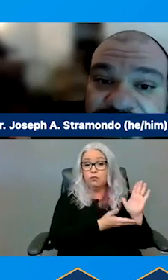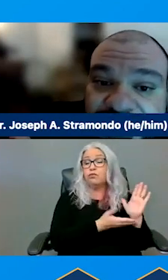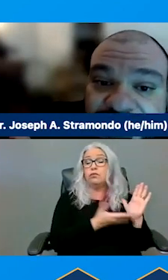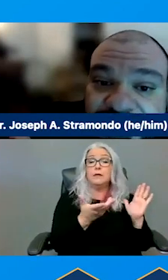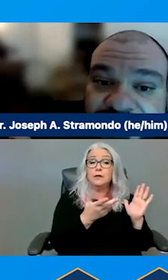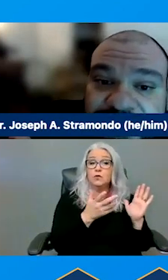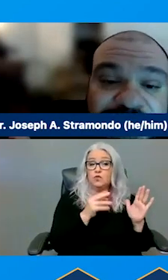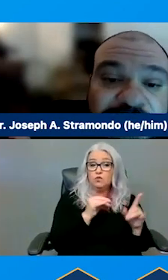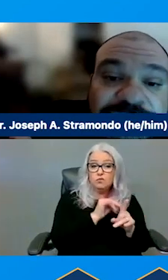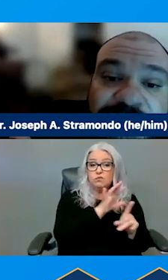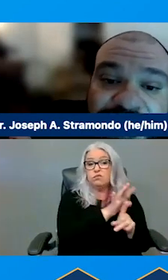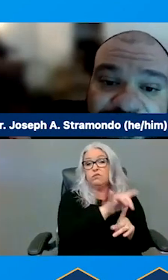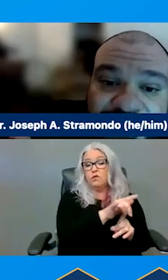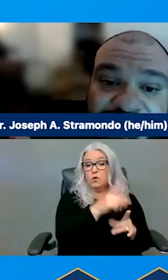made you less vulnerable to